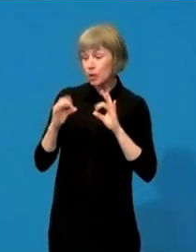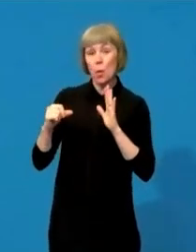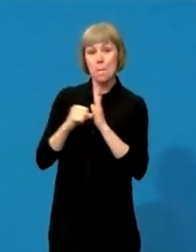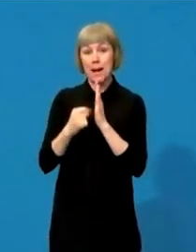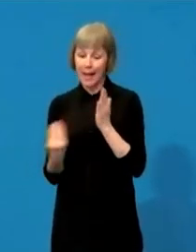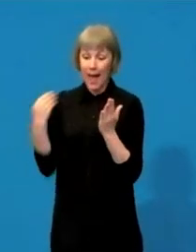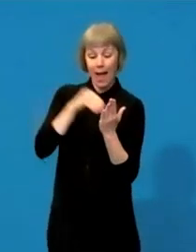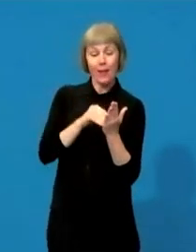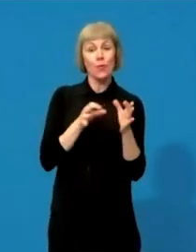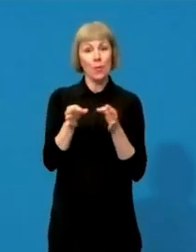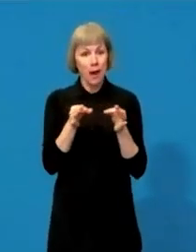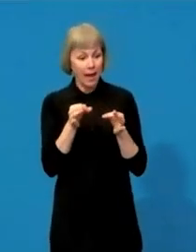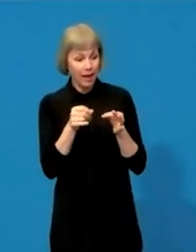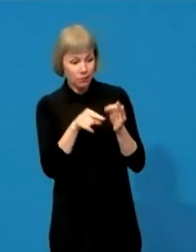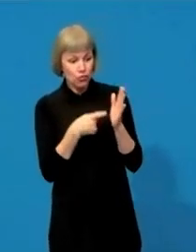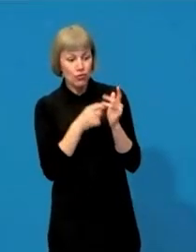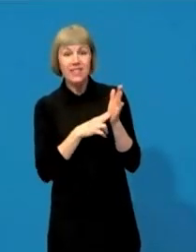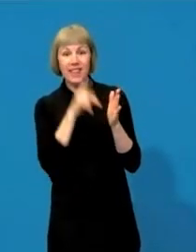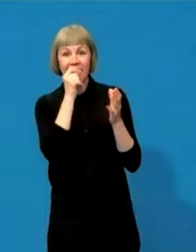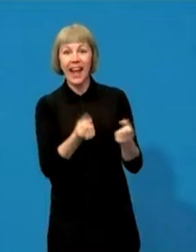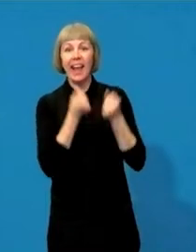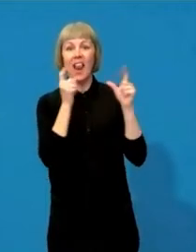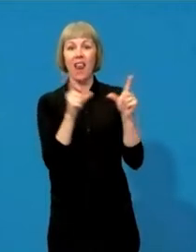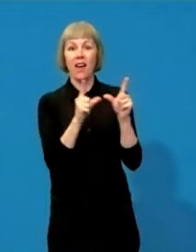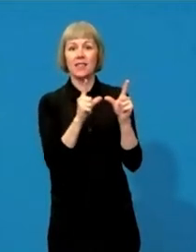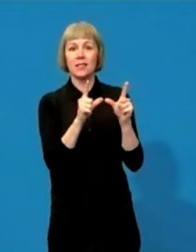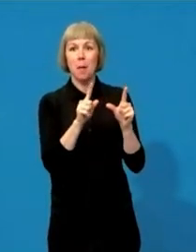licence. He still hasn't got his licence.